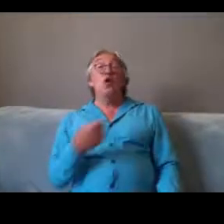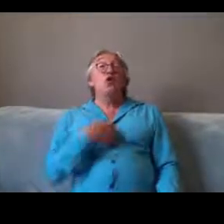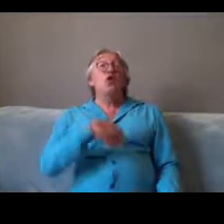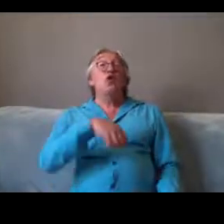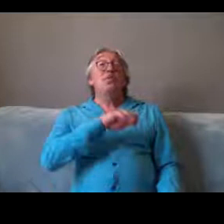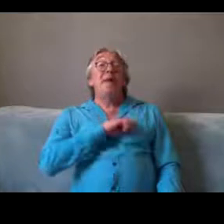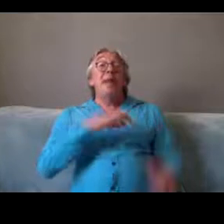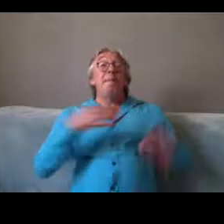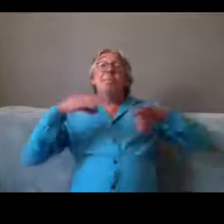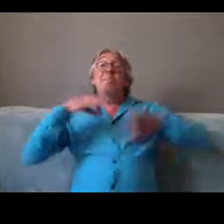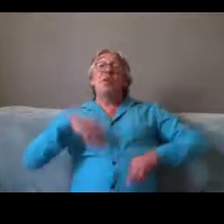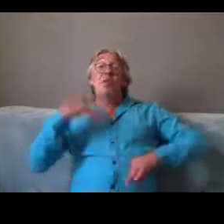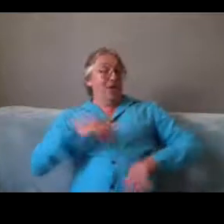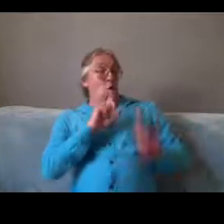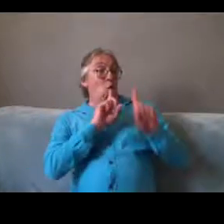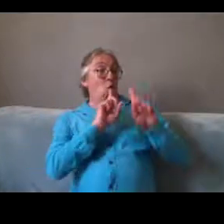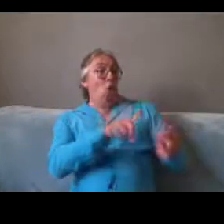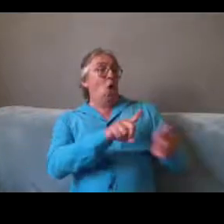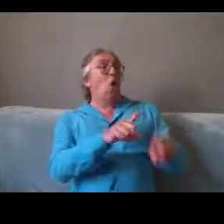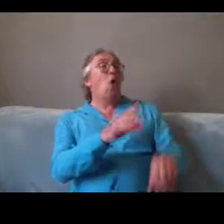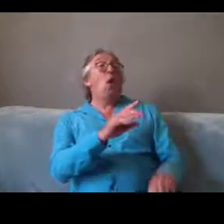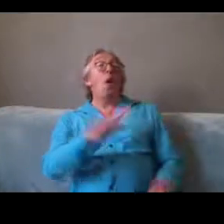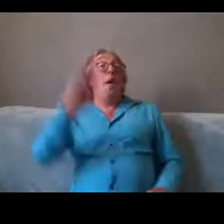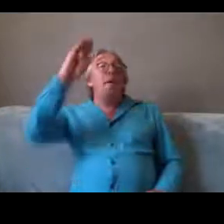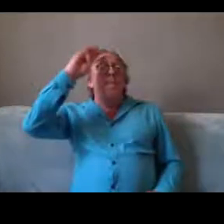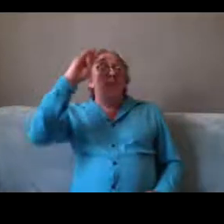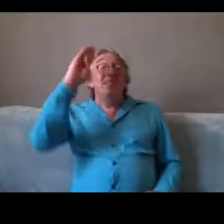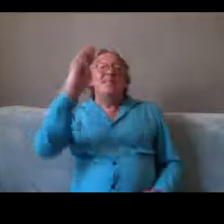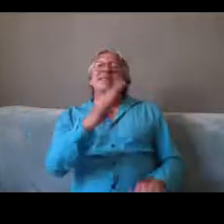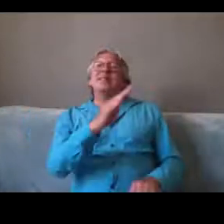We try to keep in mind that the strategy needs to be coherent